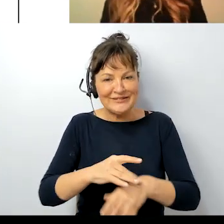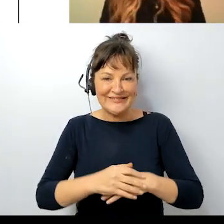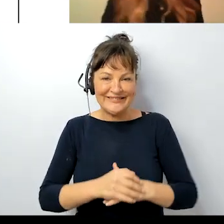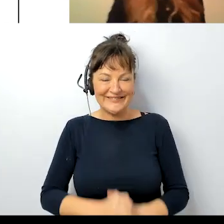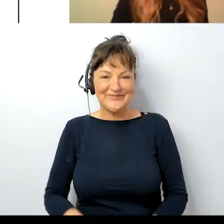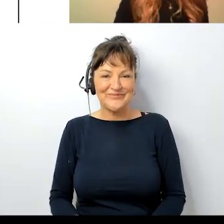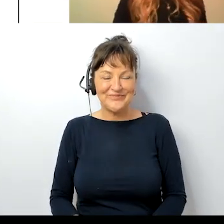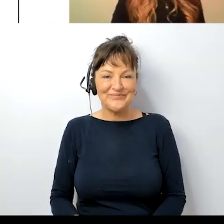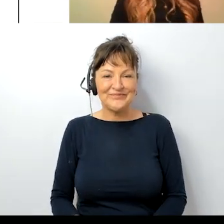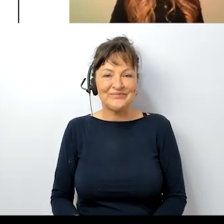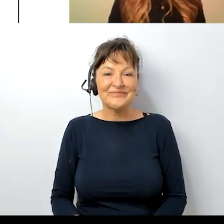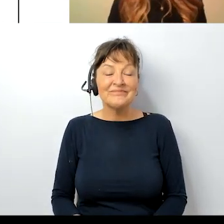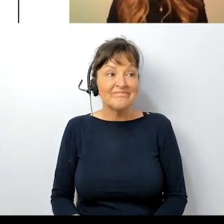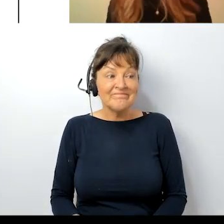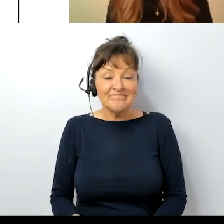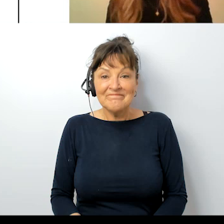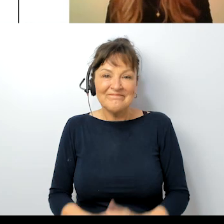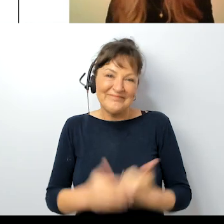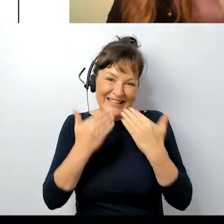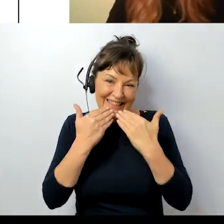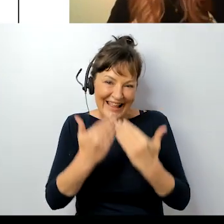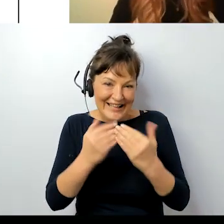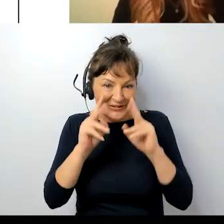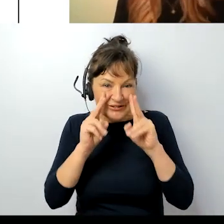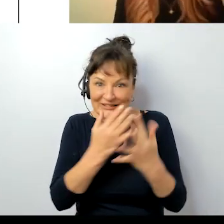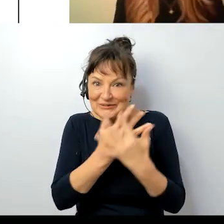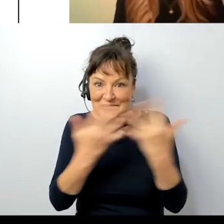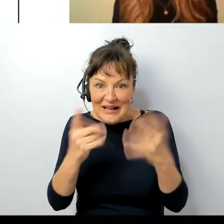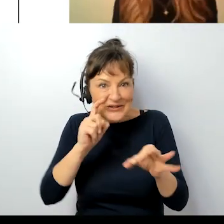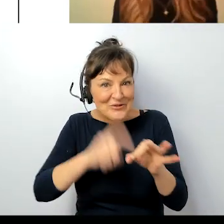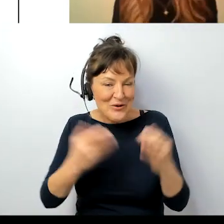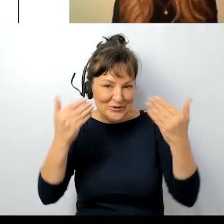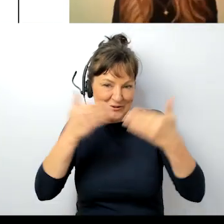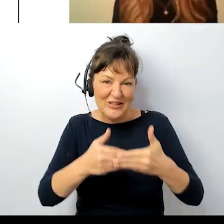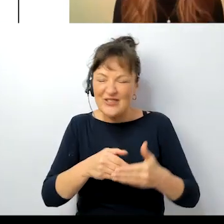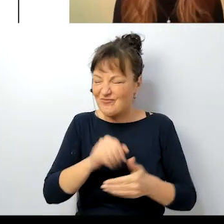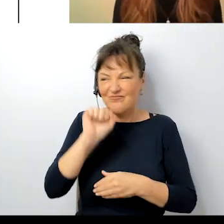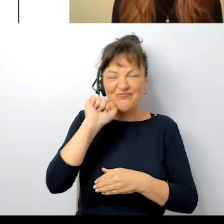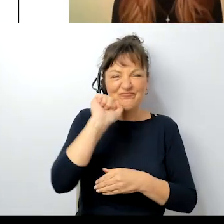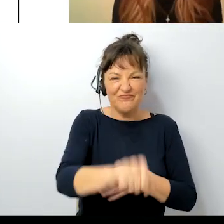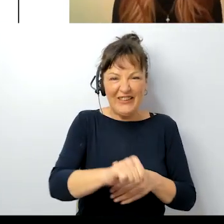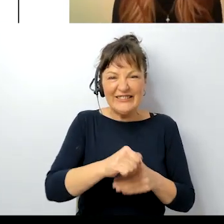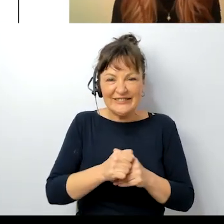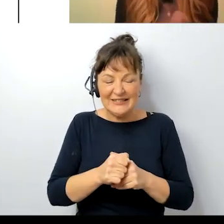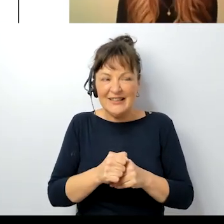Hiya, thank you so much everyone for coming along tonight. It's great to see so many people on. Yeah